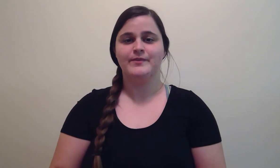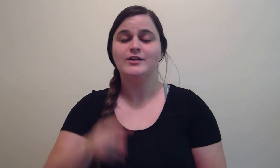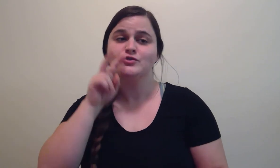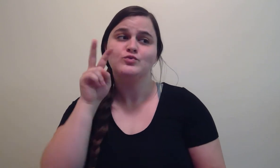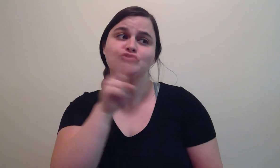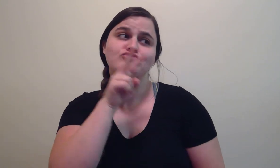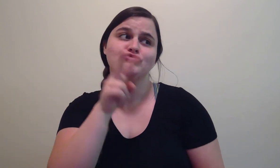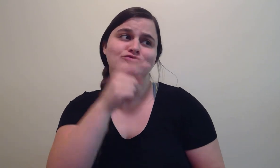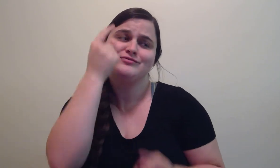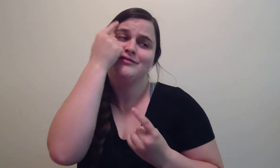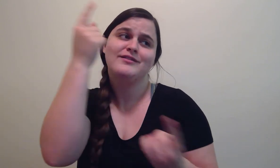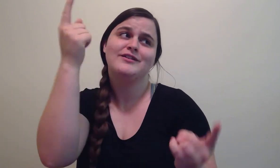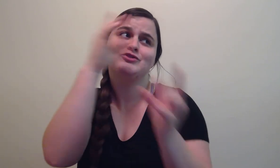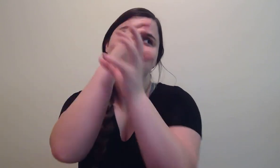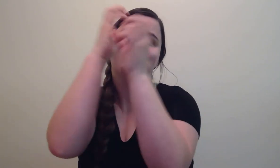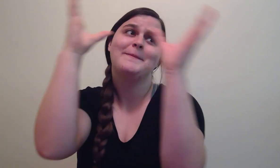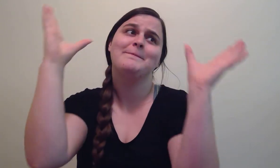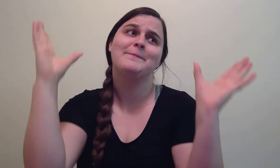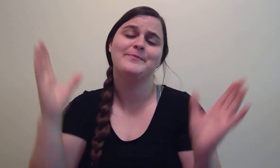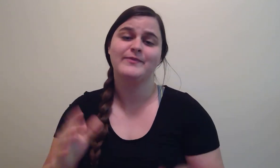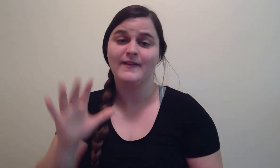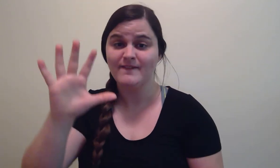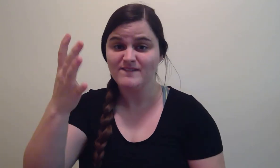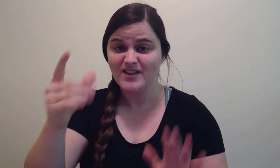I just watched and thought and dreamed.